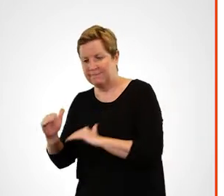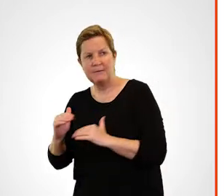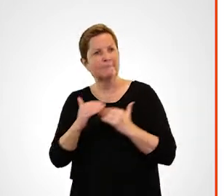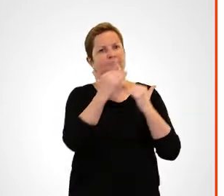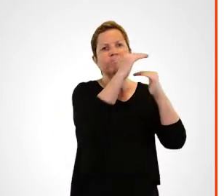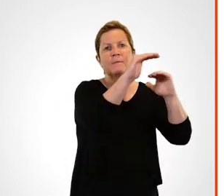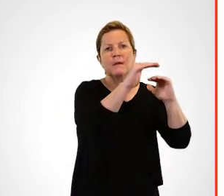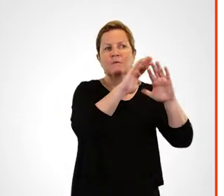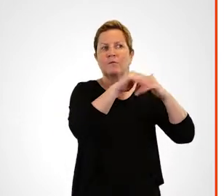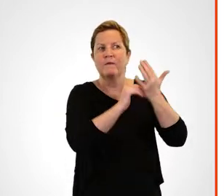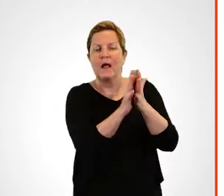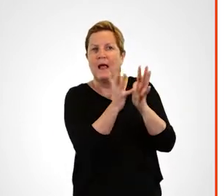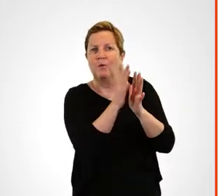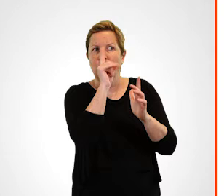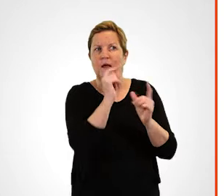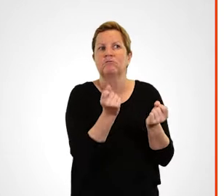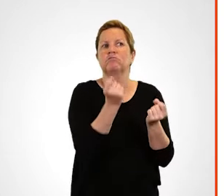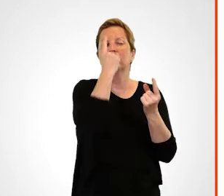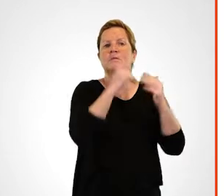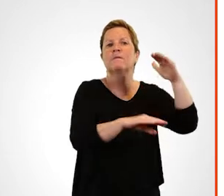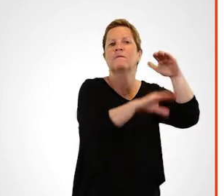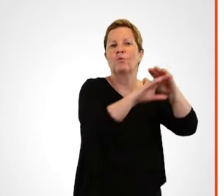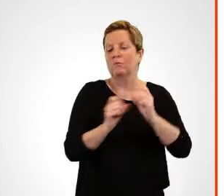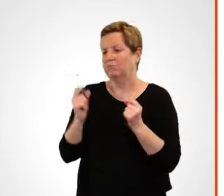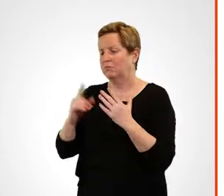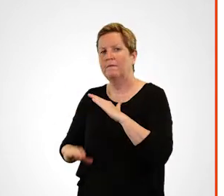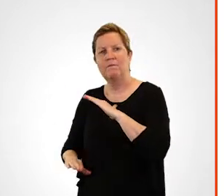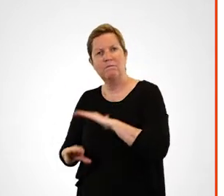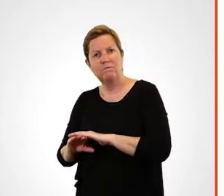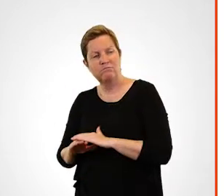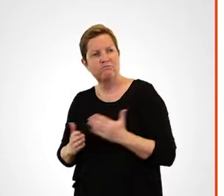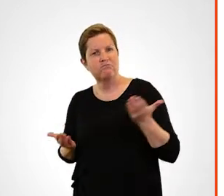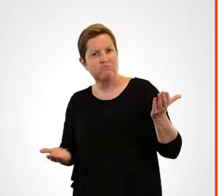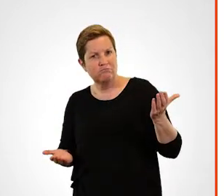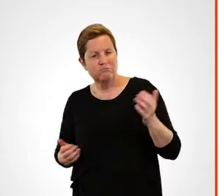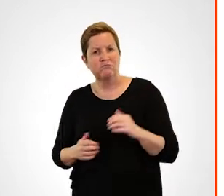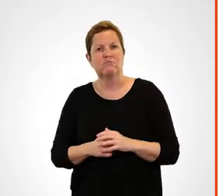the degree to which you can make up those misunderstandings or delays.